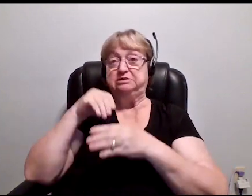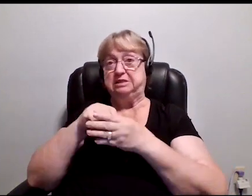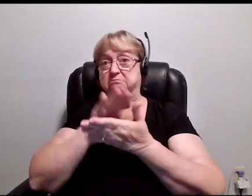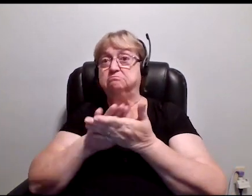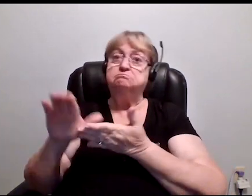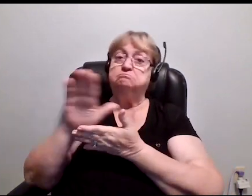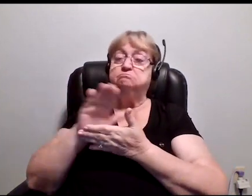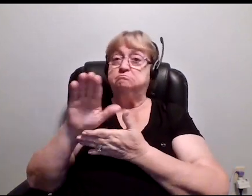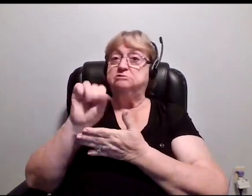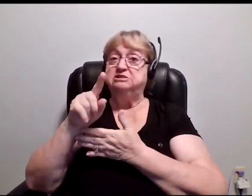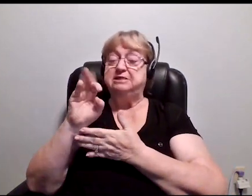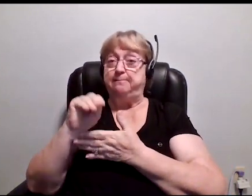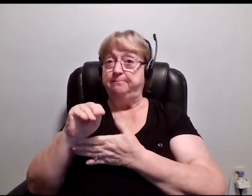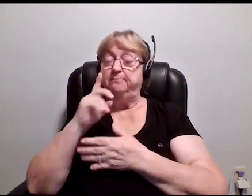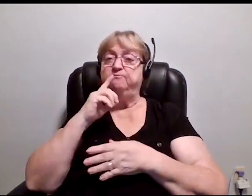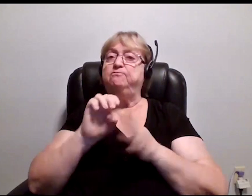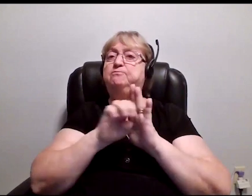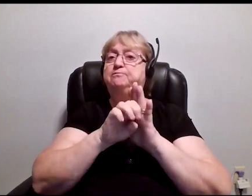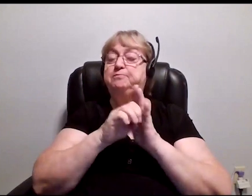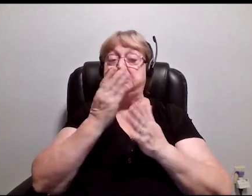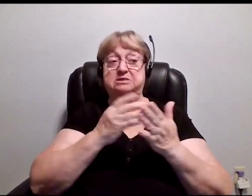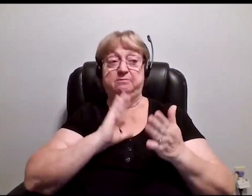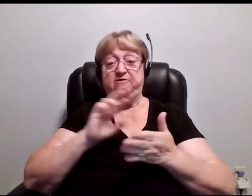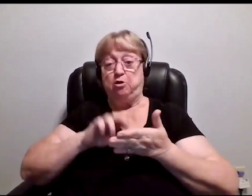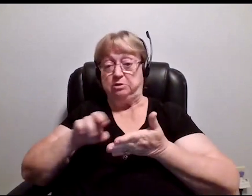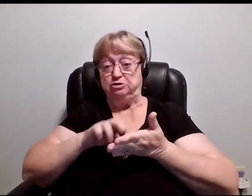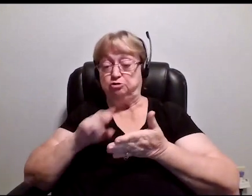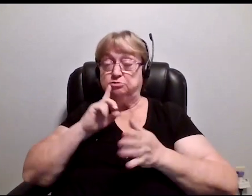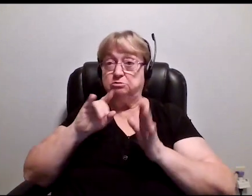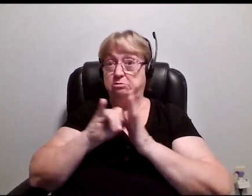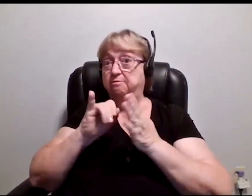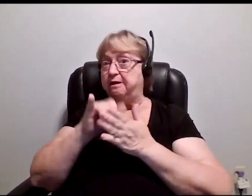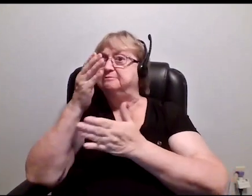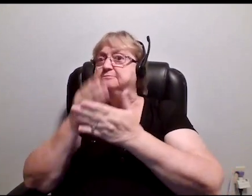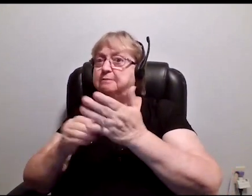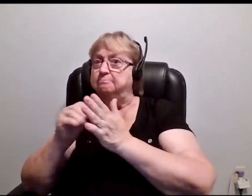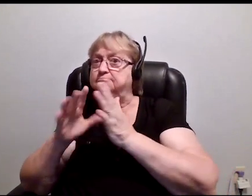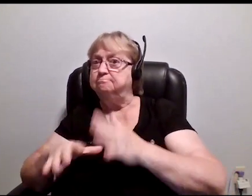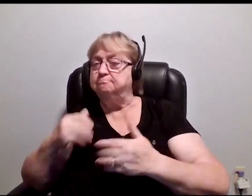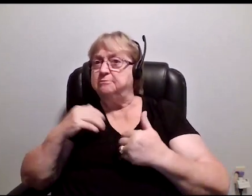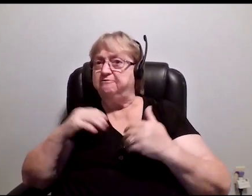For example, some of our research identified that disabled students have challenges related to engaging with the course content